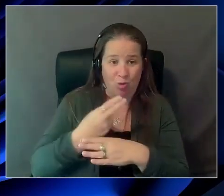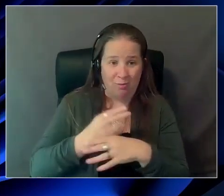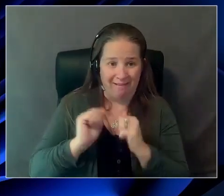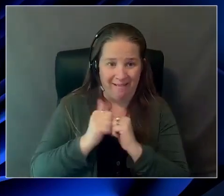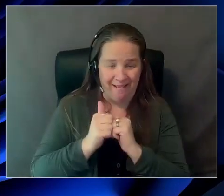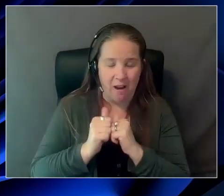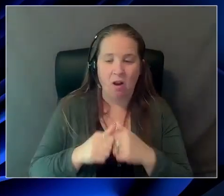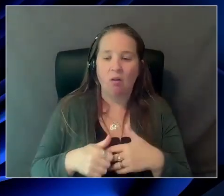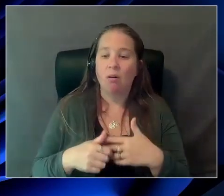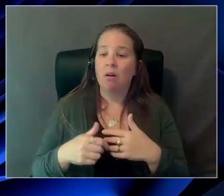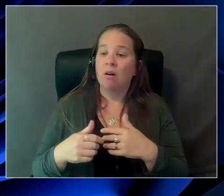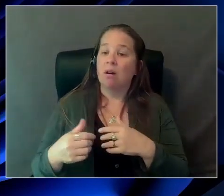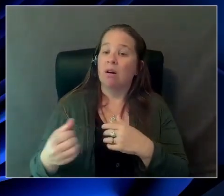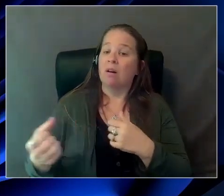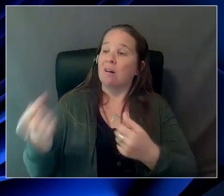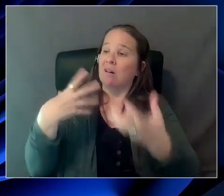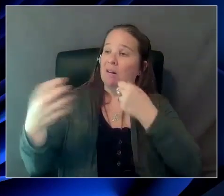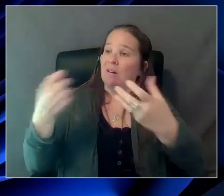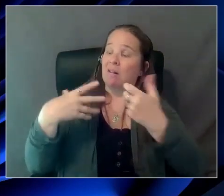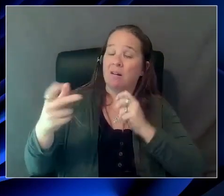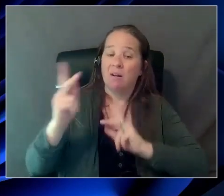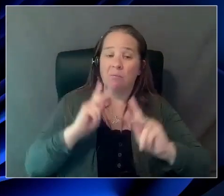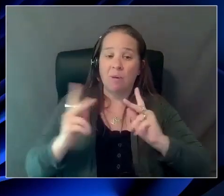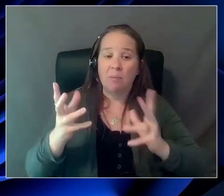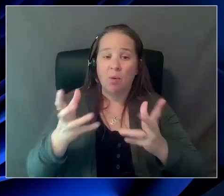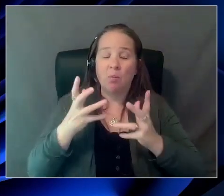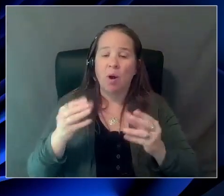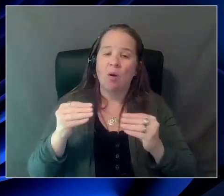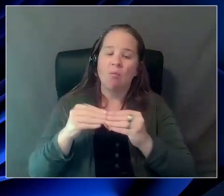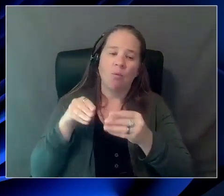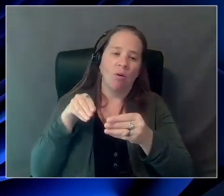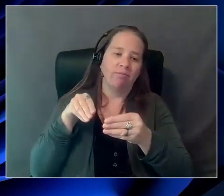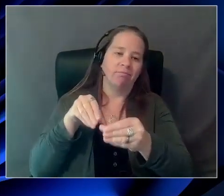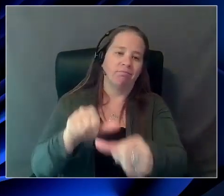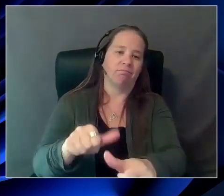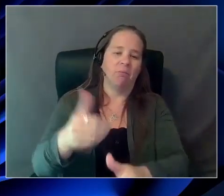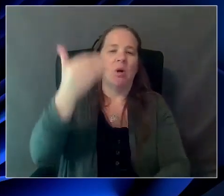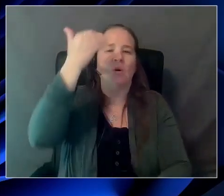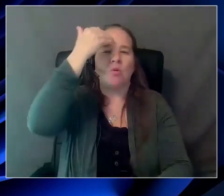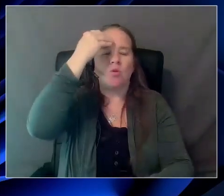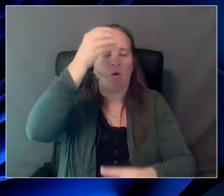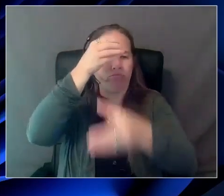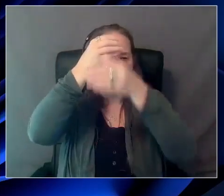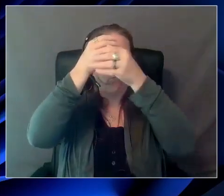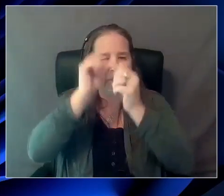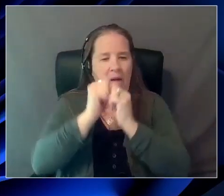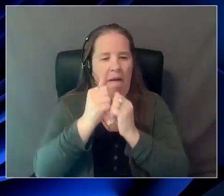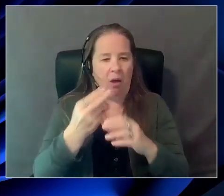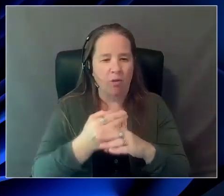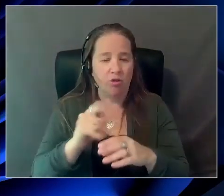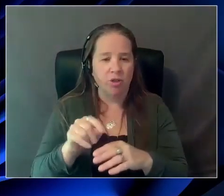gotten a lot of feedback and that they would like to be able to be more efficient in using teams. So if you're used to using teams